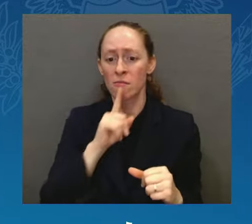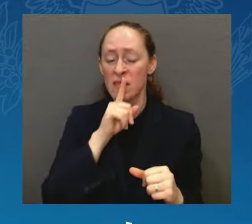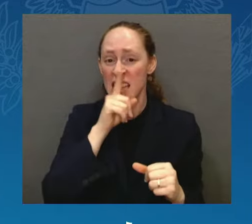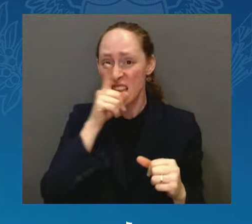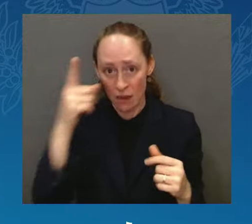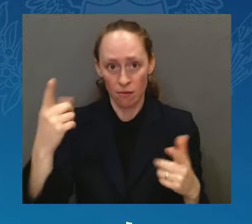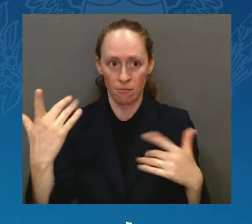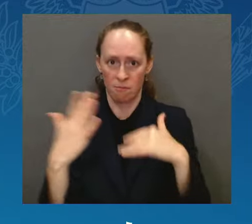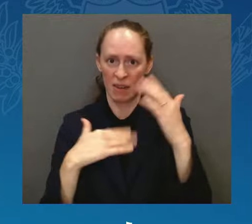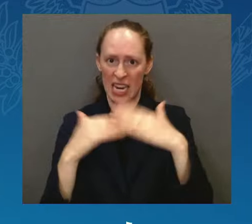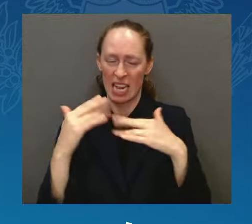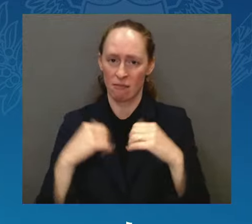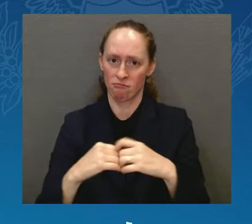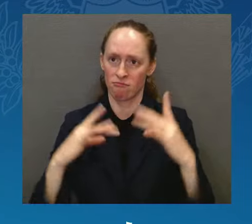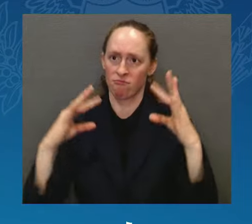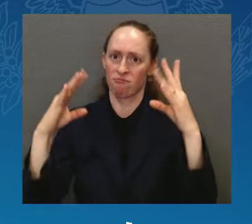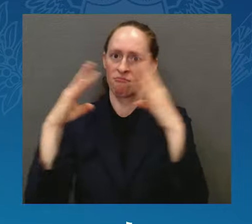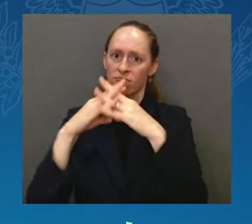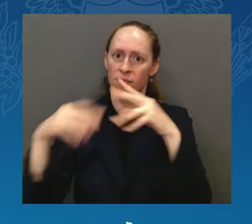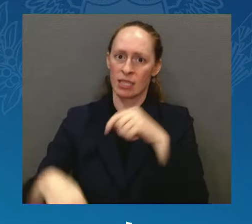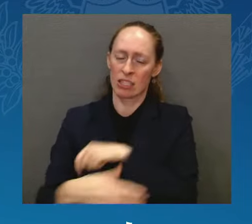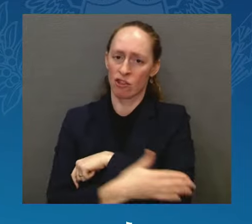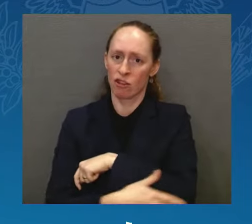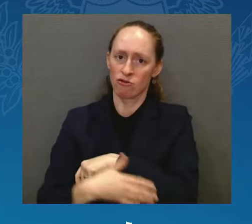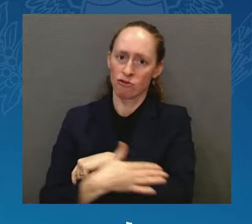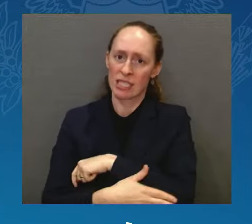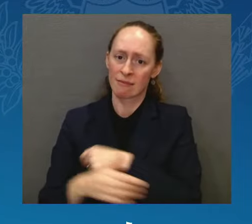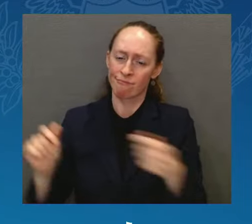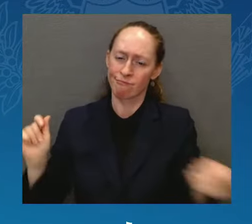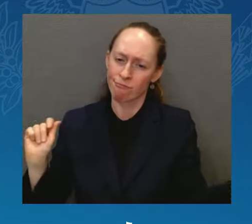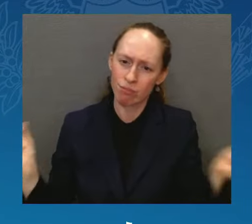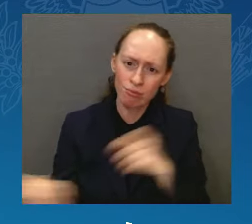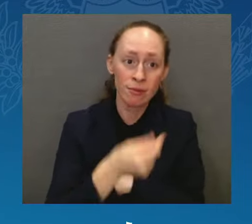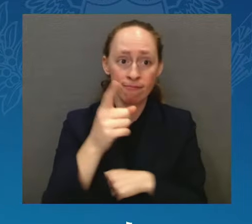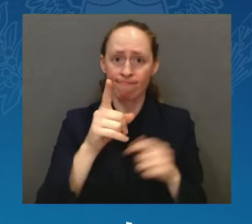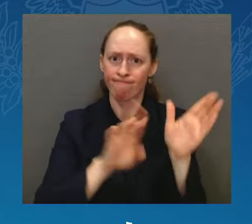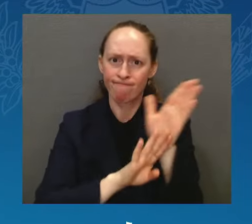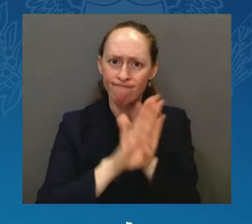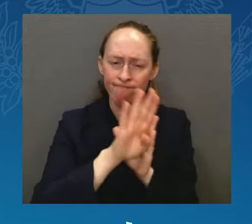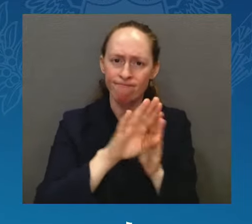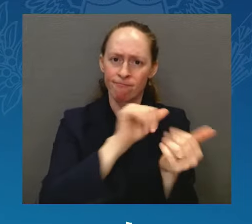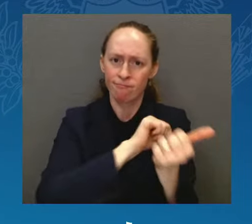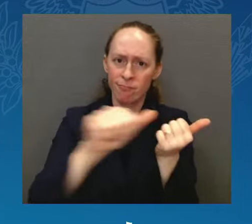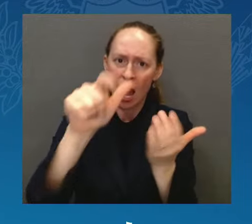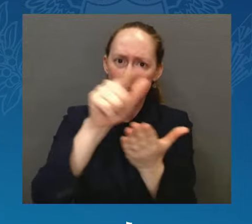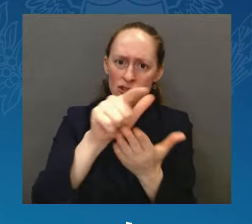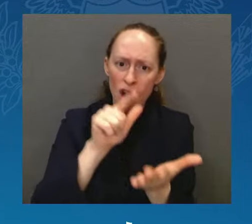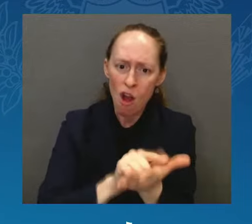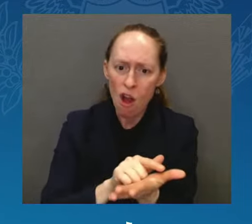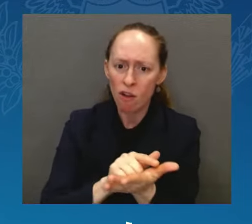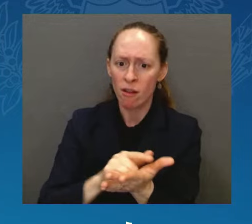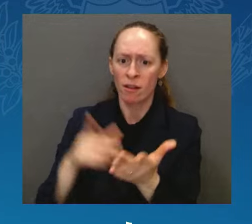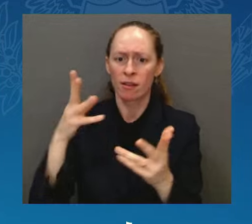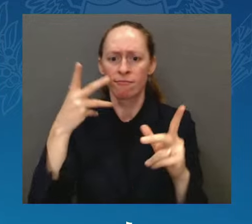who wrote our laws and who penned our poetry, we also recognize that our American history